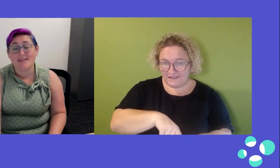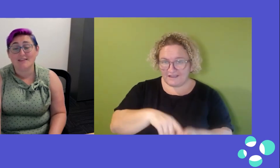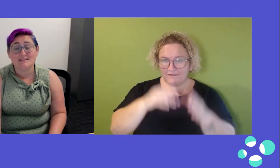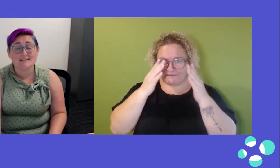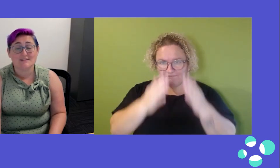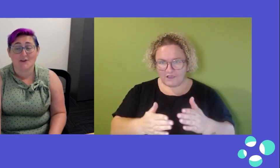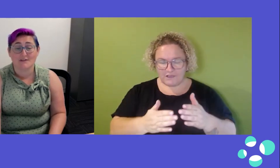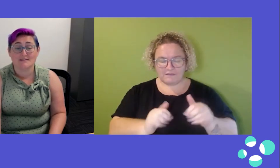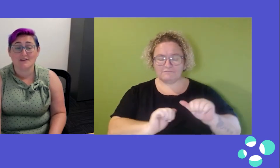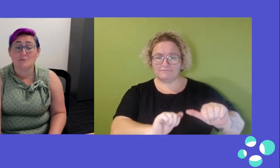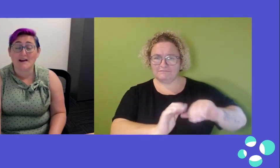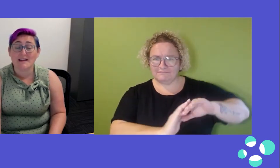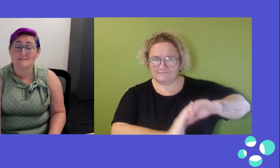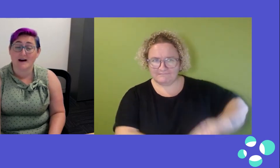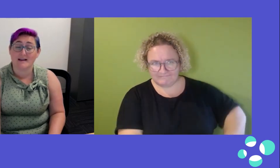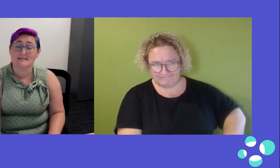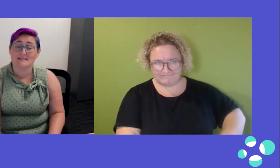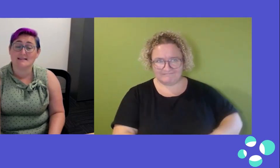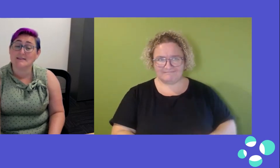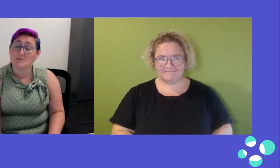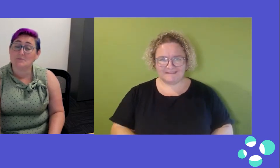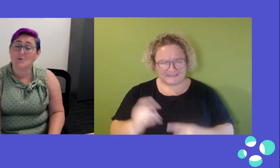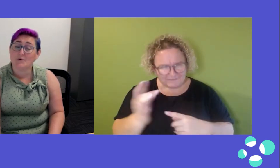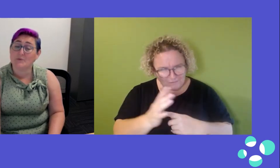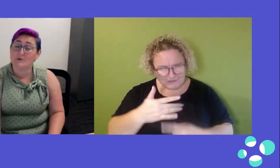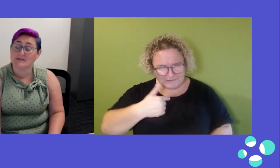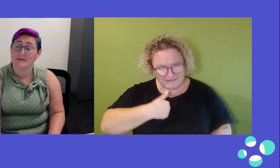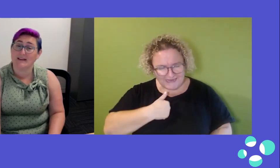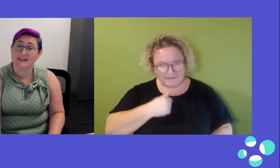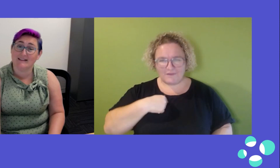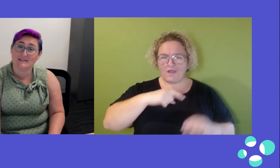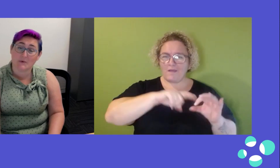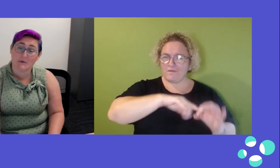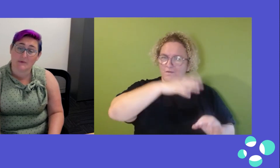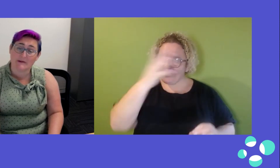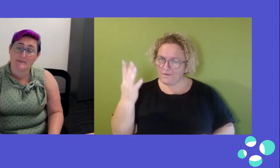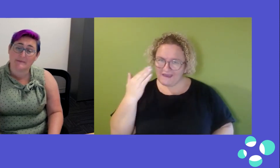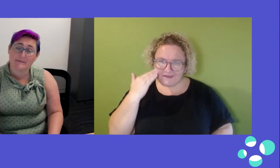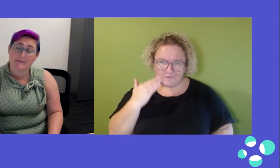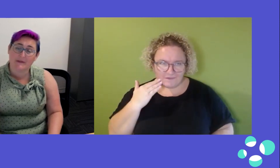And this year's focus of breaking the bias is even more important to me as a queer woman.